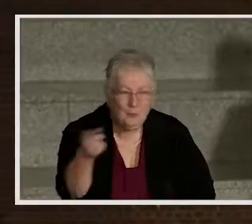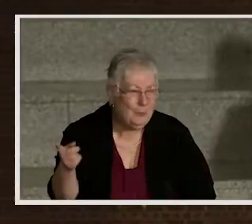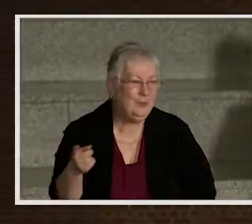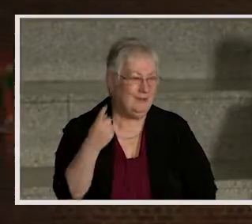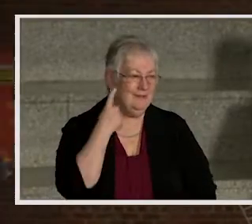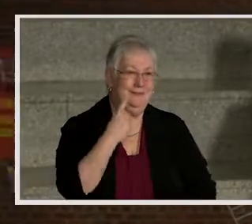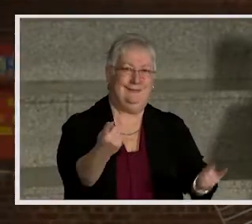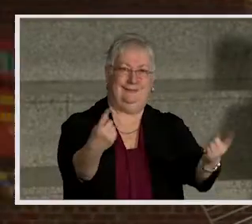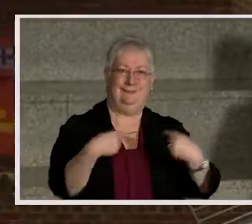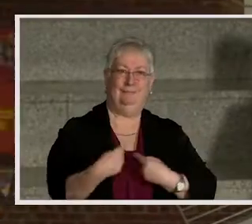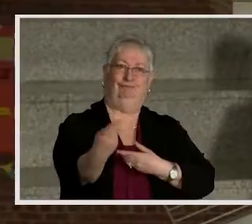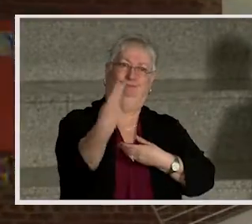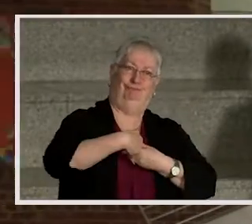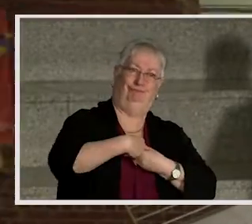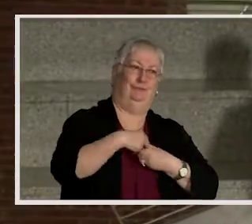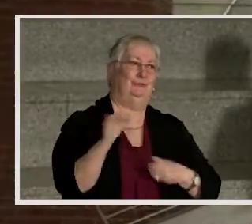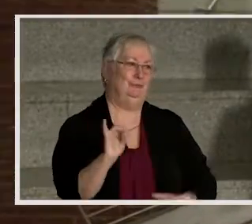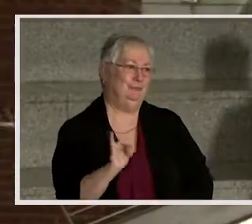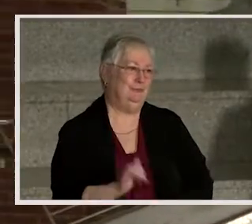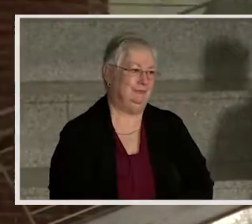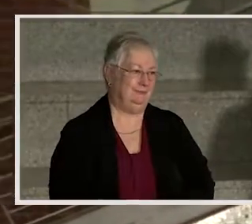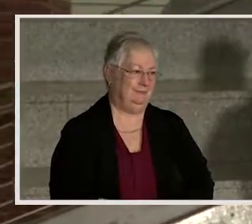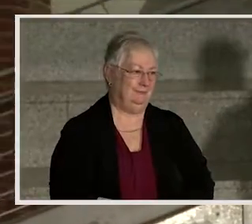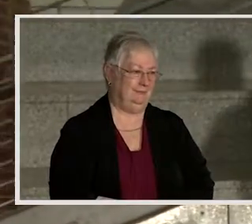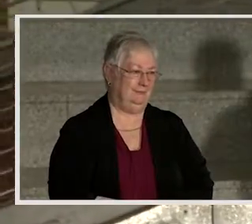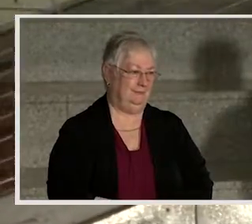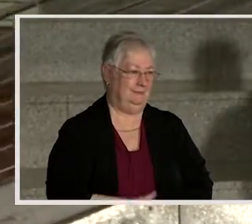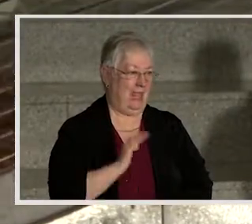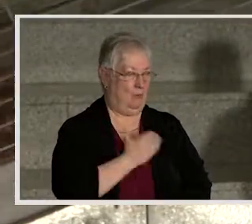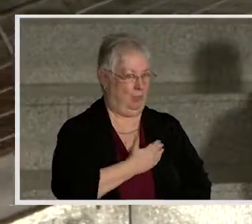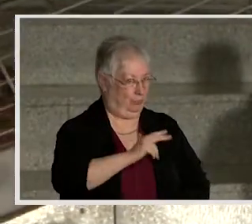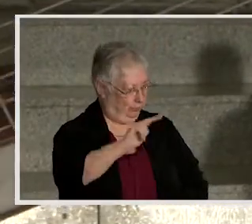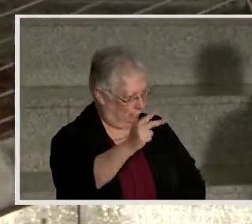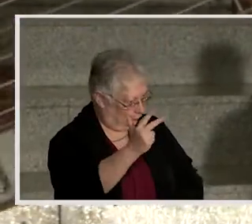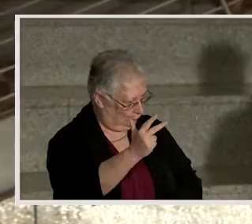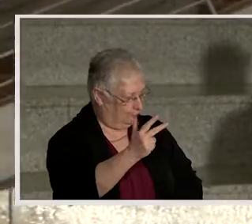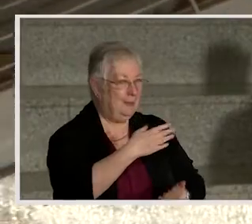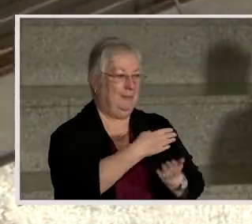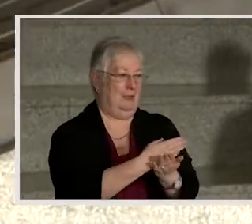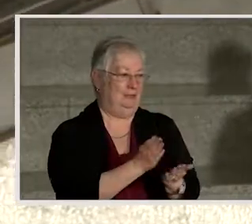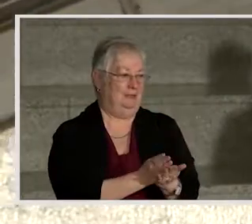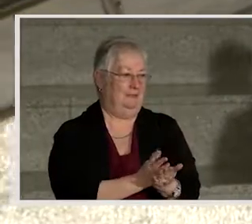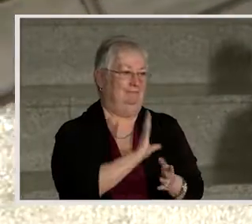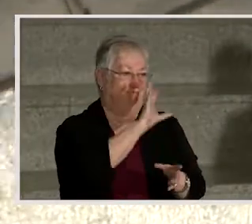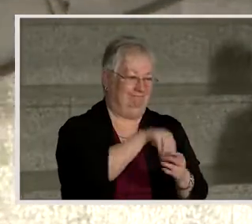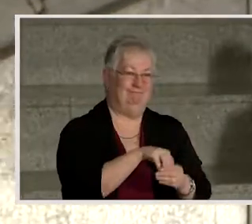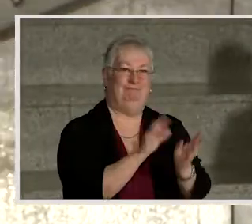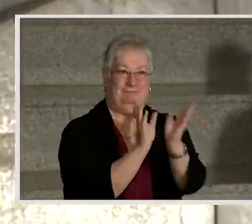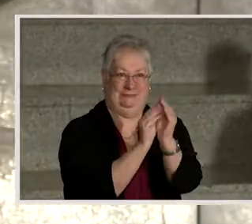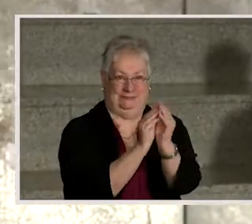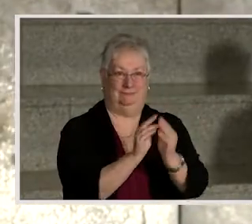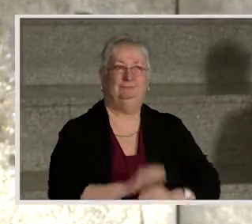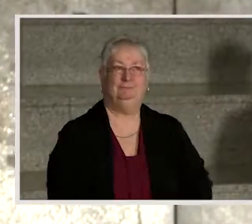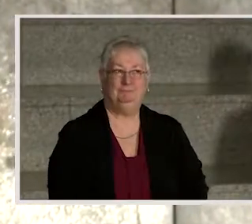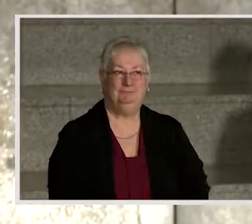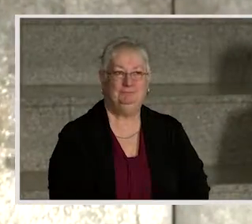THIS IS OUR THIRD SERIES OF BUDGET ENGAGEMENT MEETINGS. IT IS HARD TO BELIEVE BUT THIS